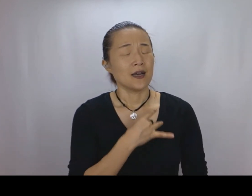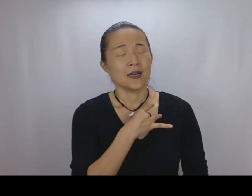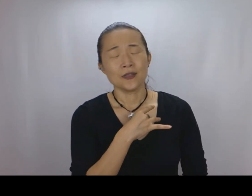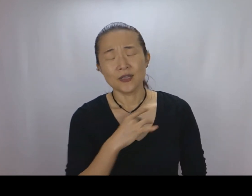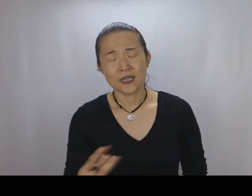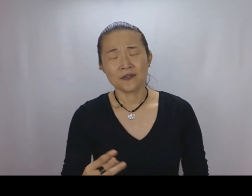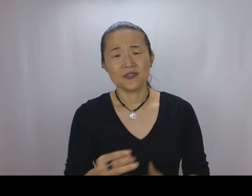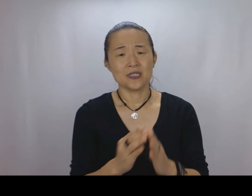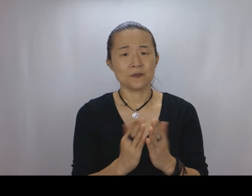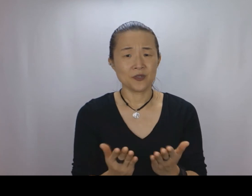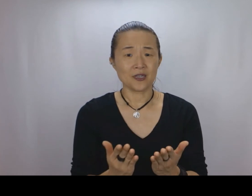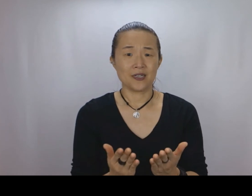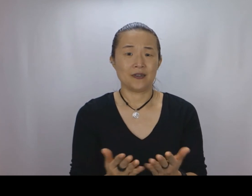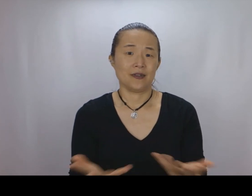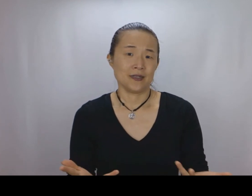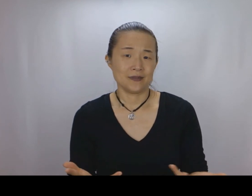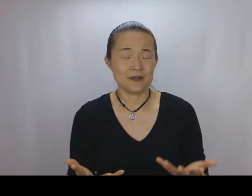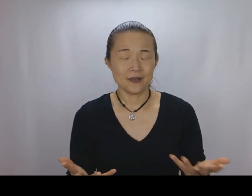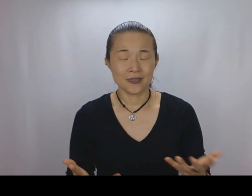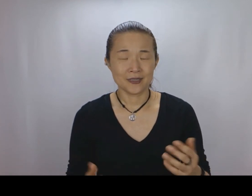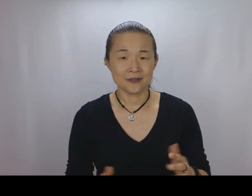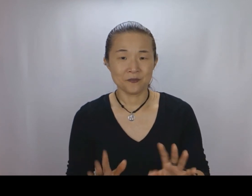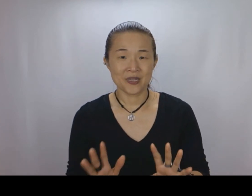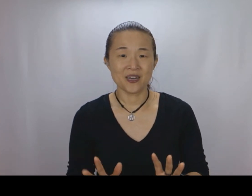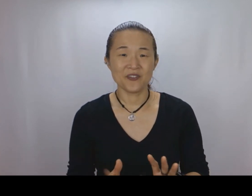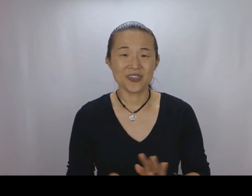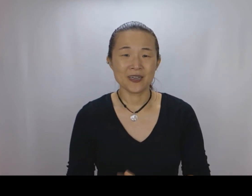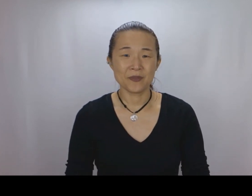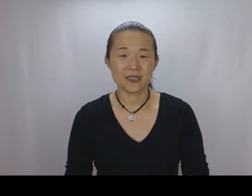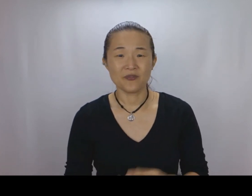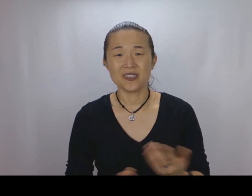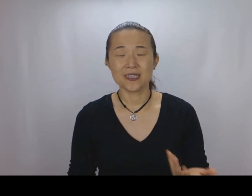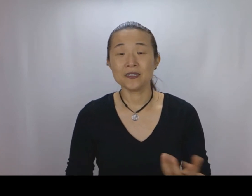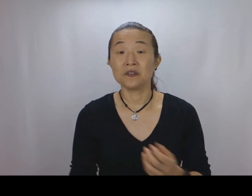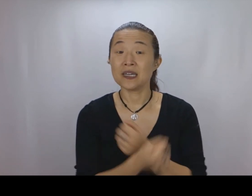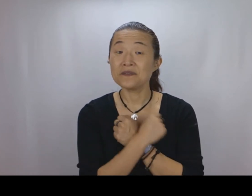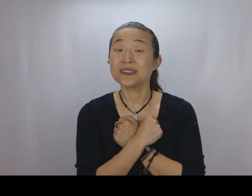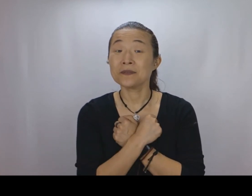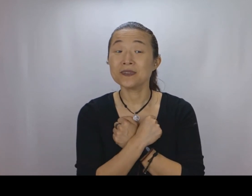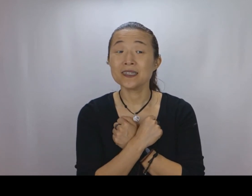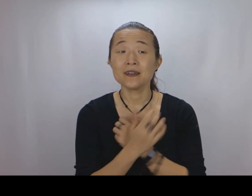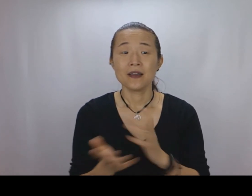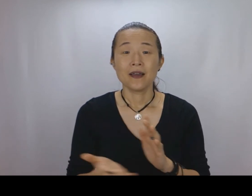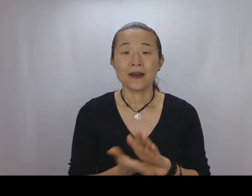"I LOVE this book!" So, be careful with that because if you say you love something ,